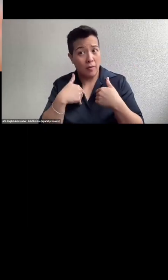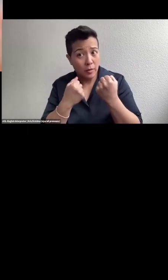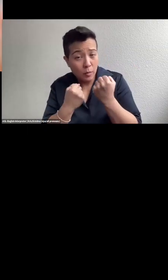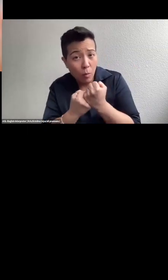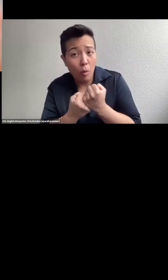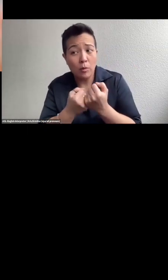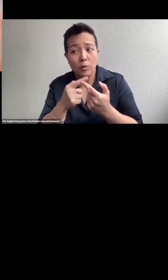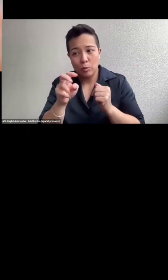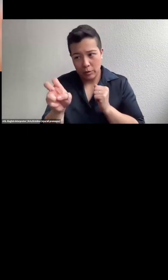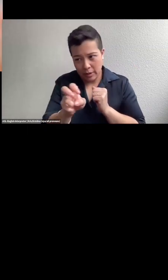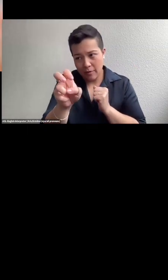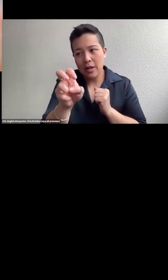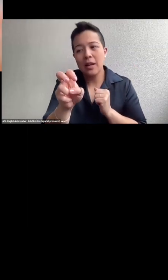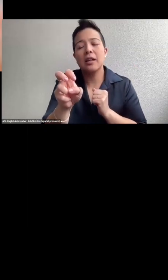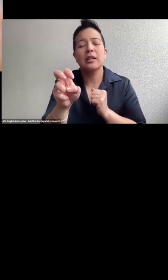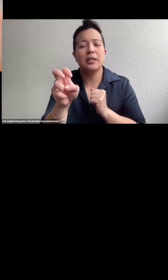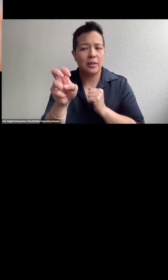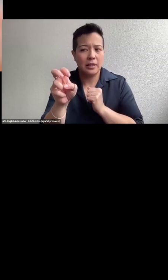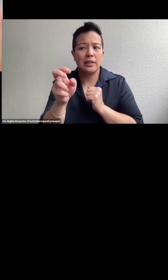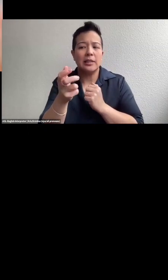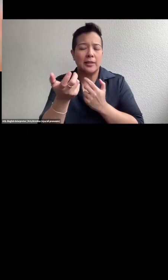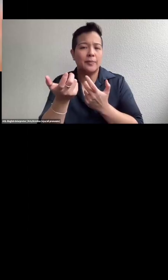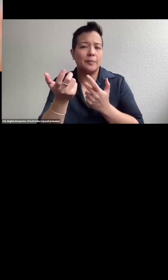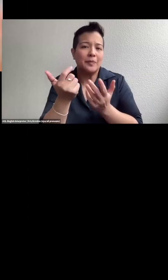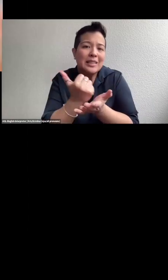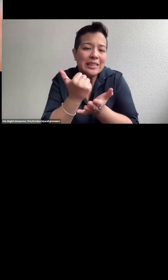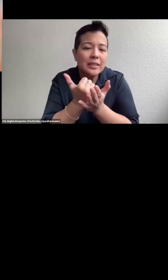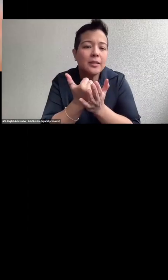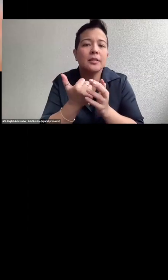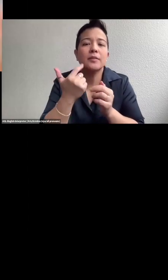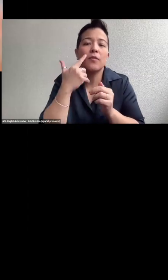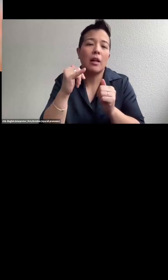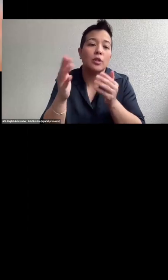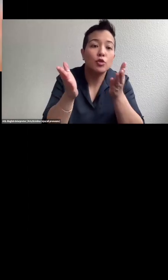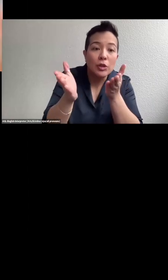and have assistance for services and things